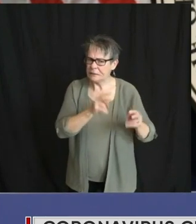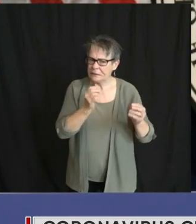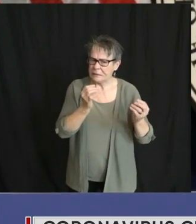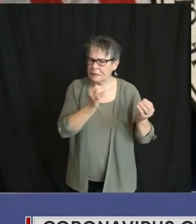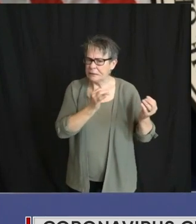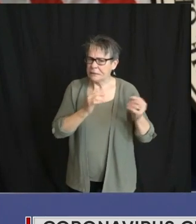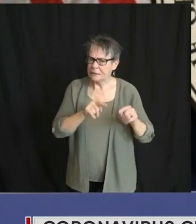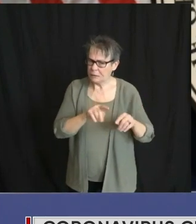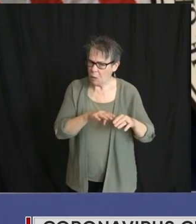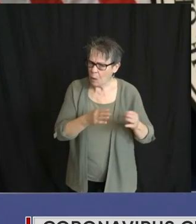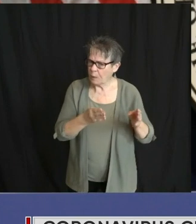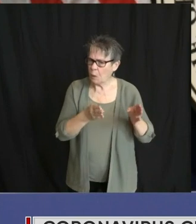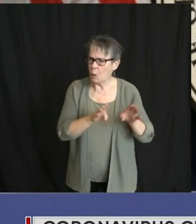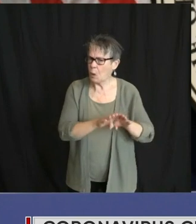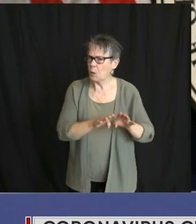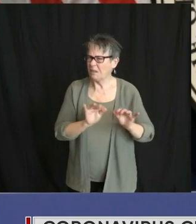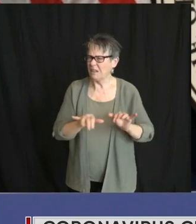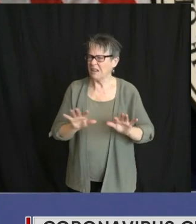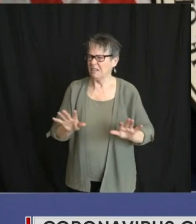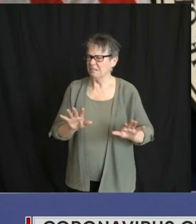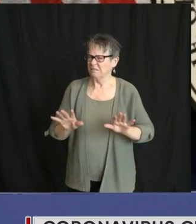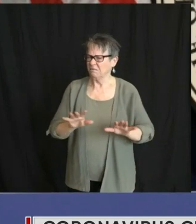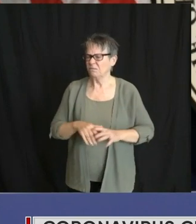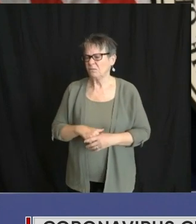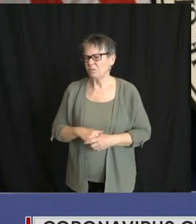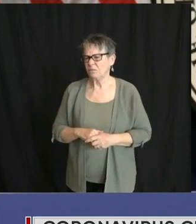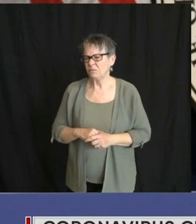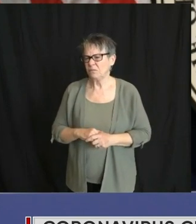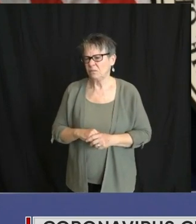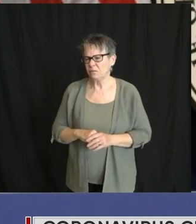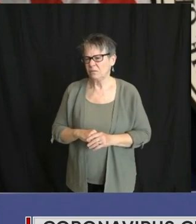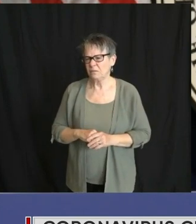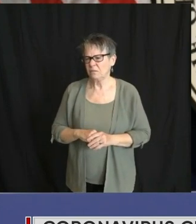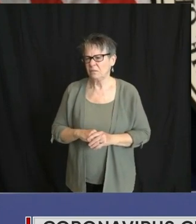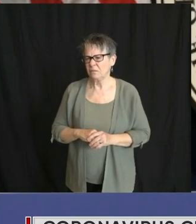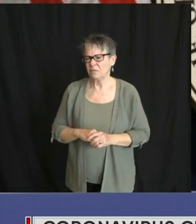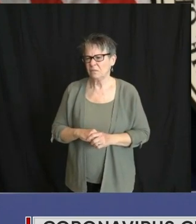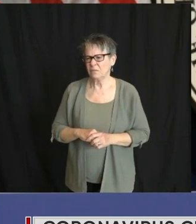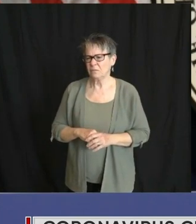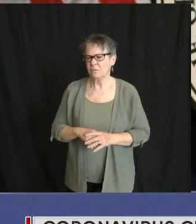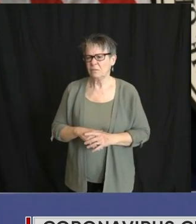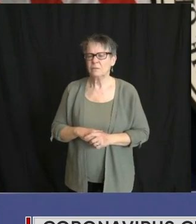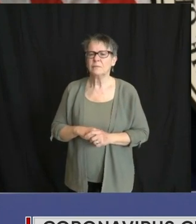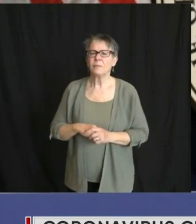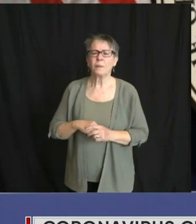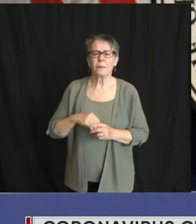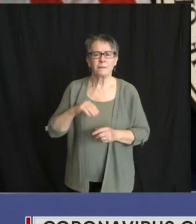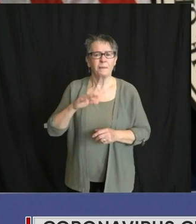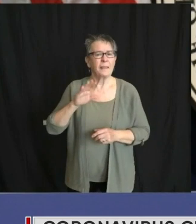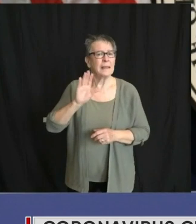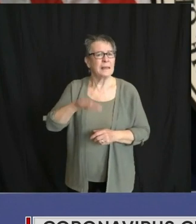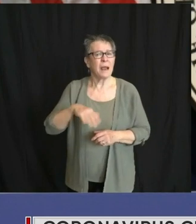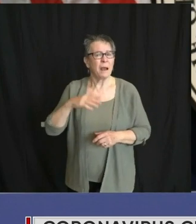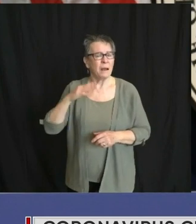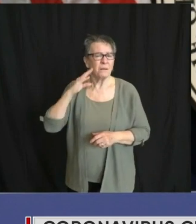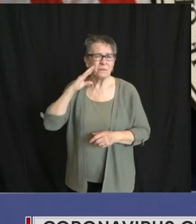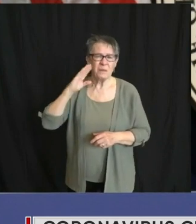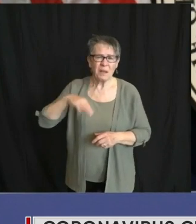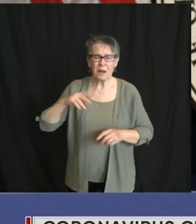IT IS SOMETHING WE ARE CONSTANTLY LOOKING AT. I WOULD SAY IT IS A COMBINATION OF THINGS.